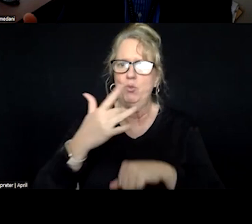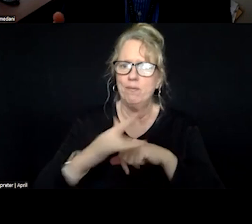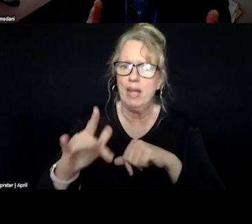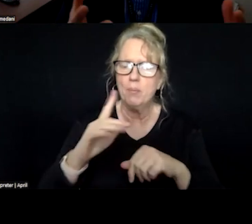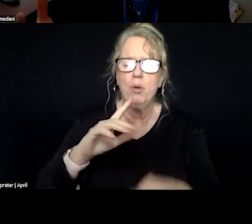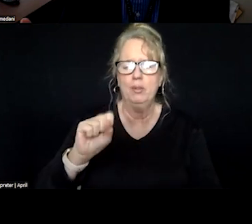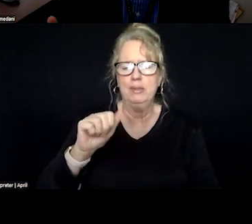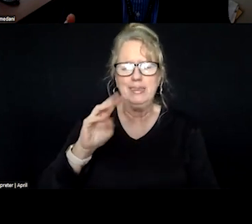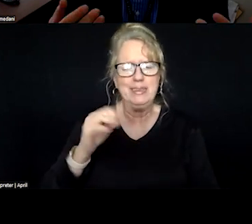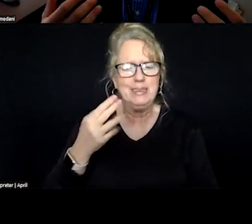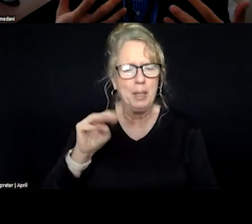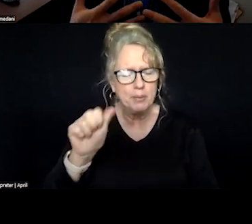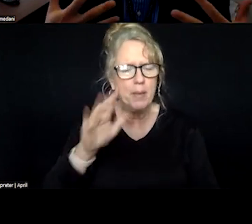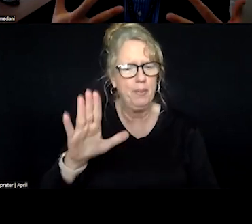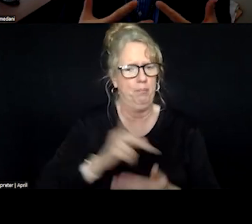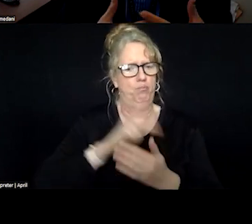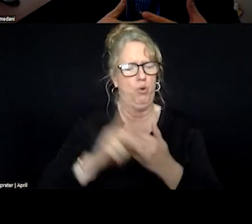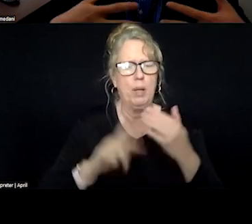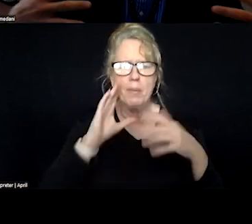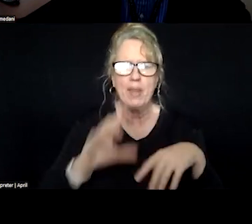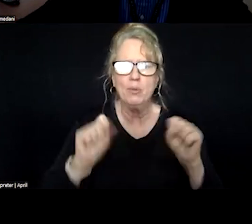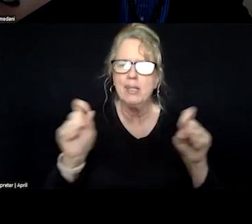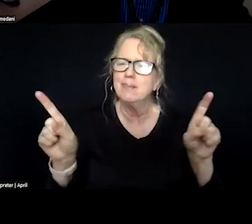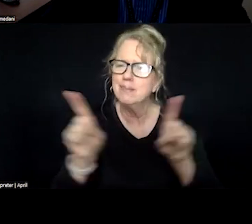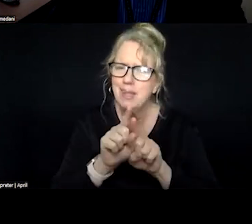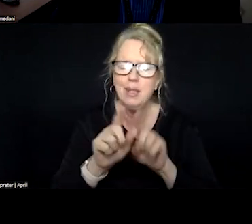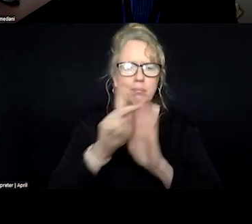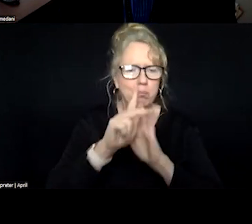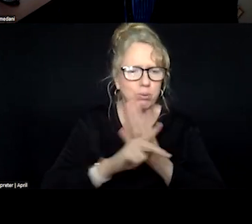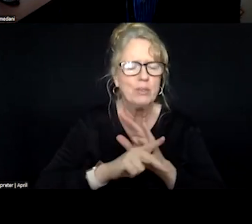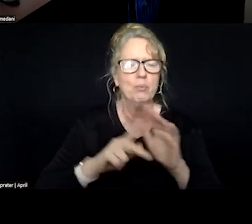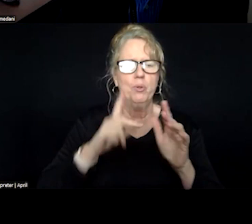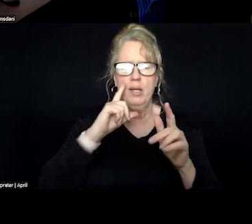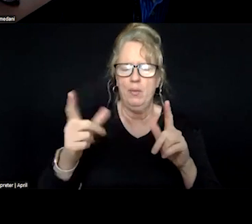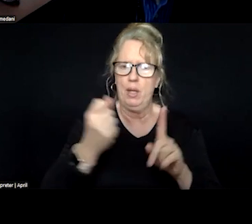SAMHSA IS TAKING THE SAME PRINCIPLES AND EXPANDING THEM IN